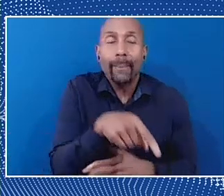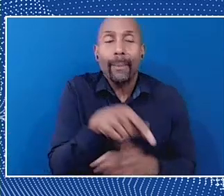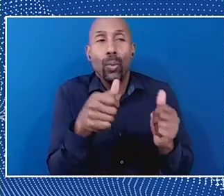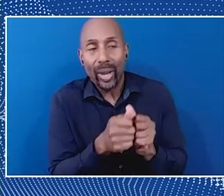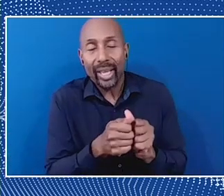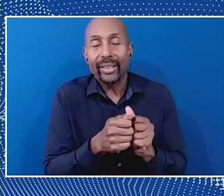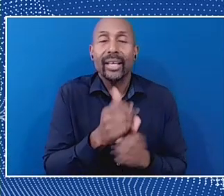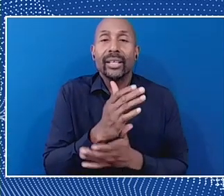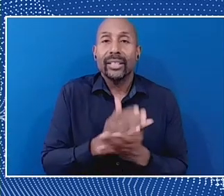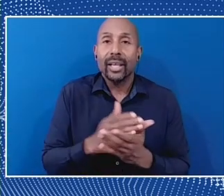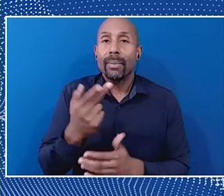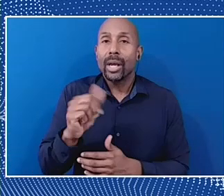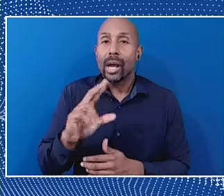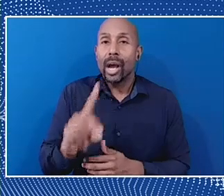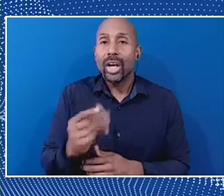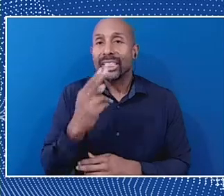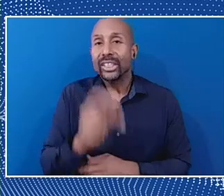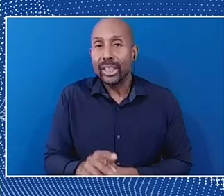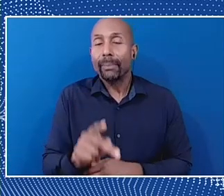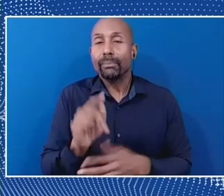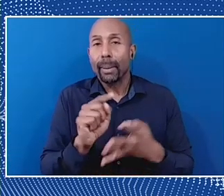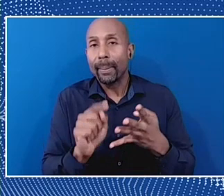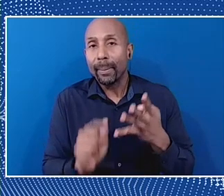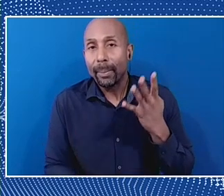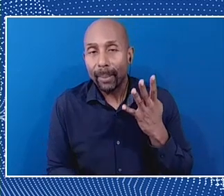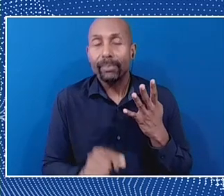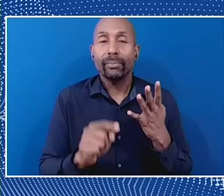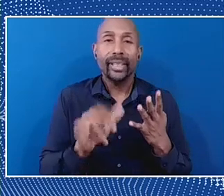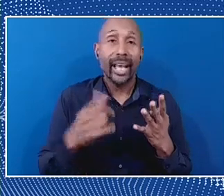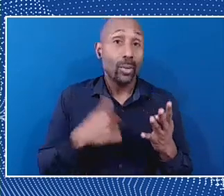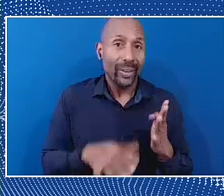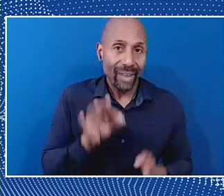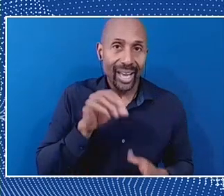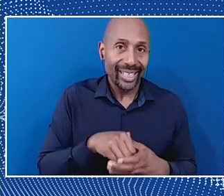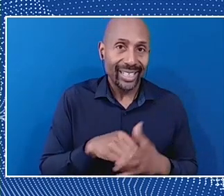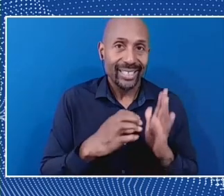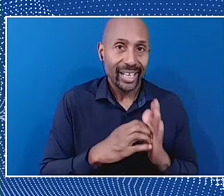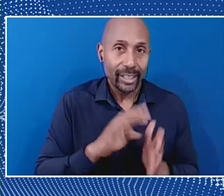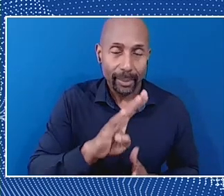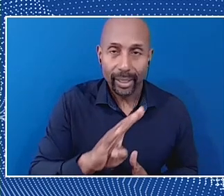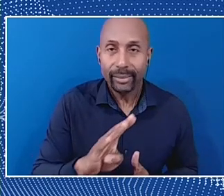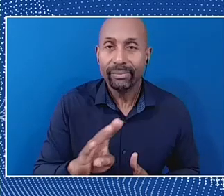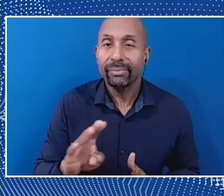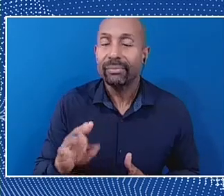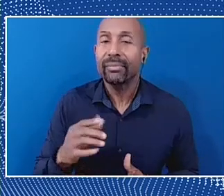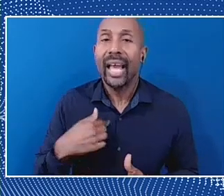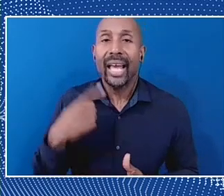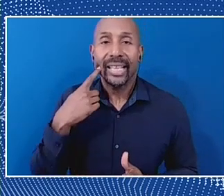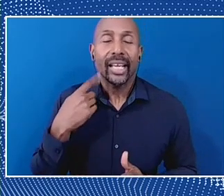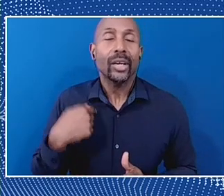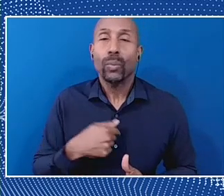Thank you, Jalil. What if we go to Tamy in terms of a response and then we'll go to Lane thereafter. Tamy?